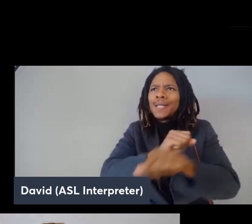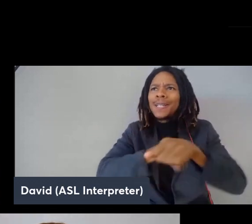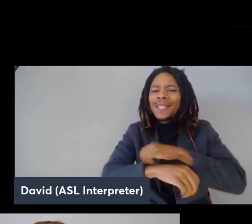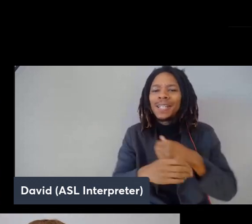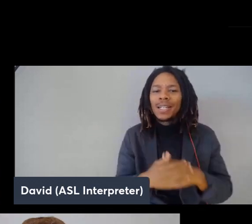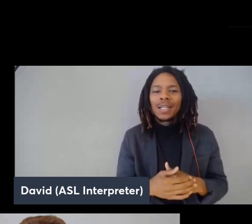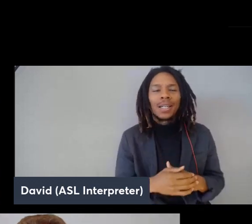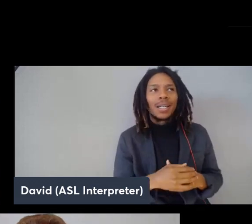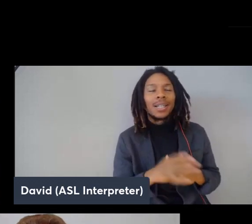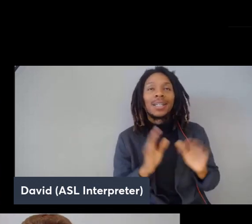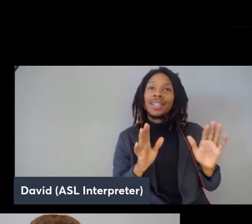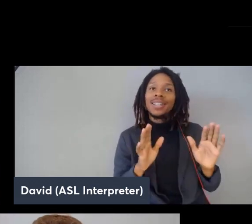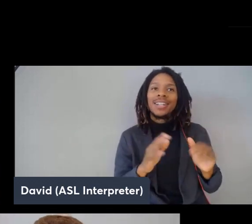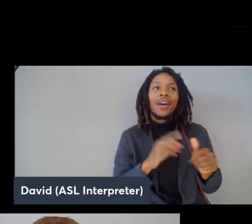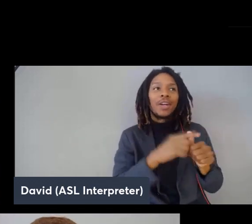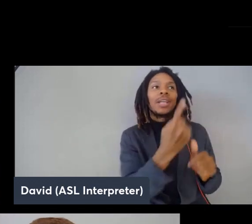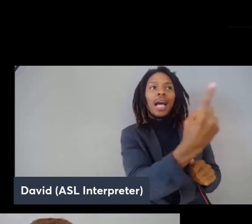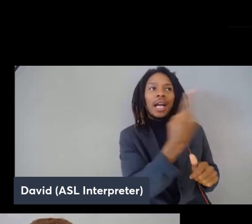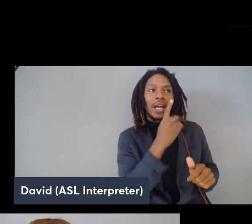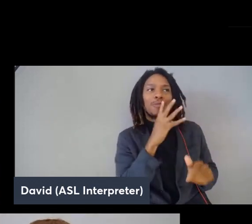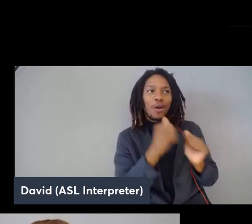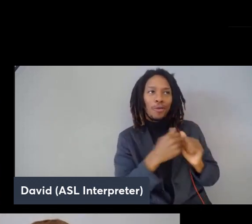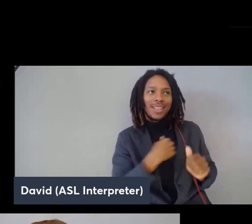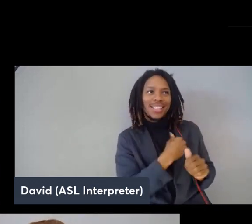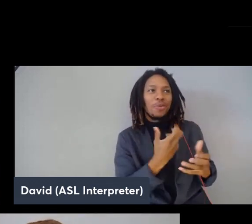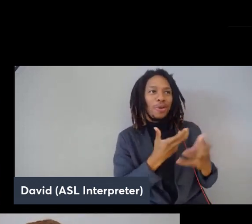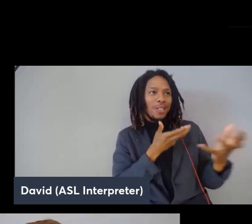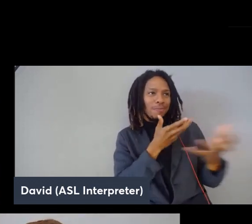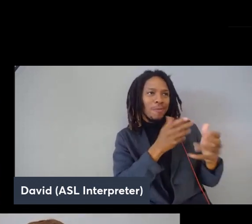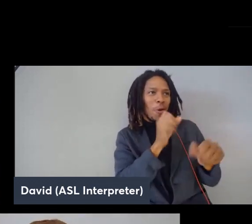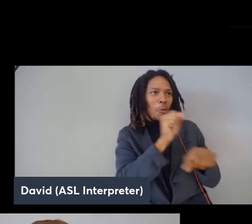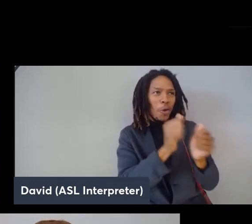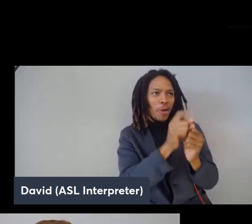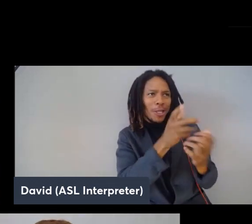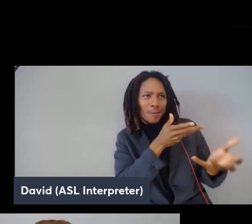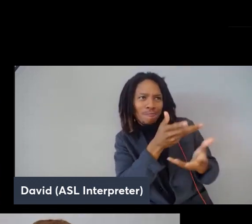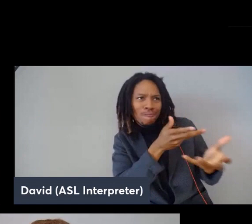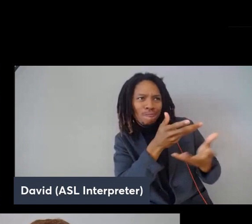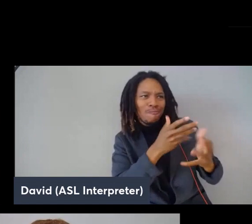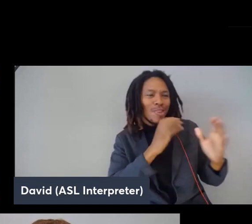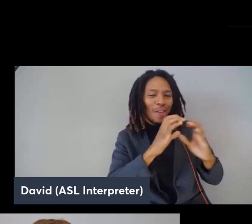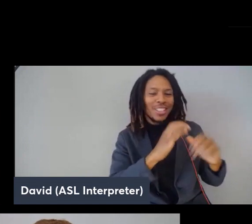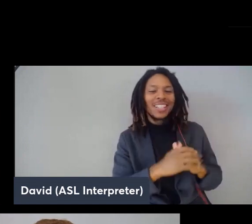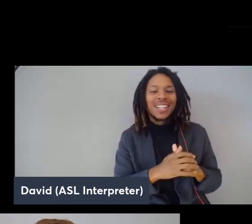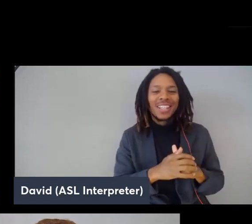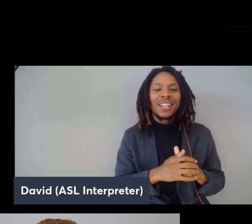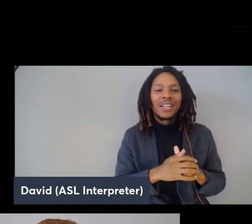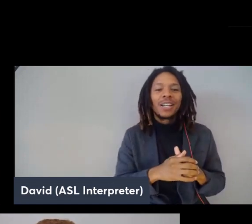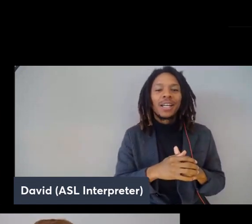First of all, come talk to us. Okay. - We'd love to work with you. But again, I invite everybody to visit the Qlik website.